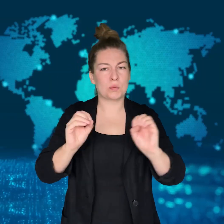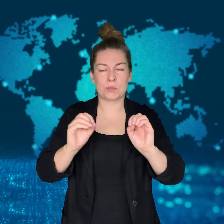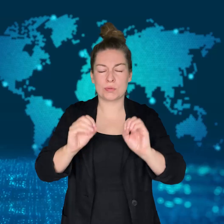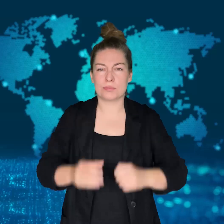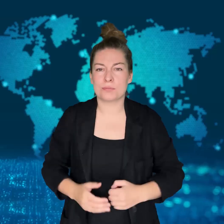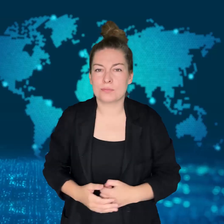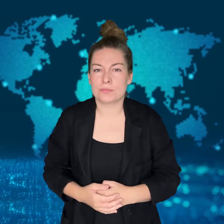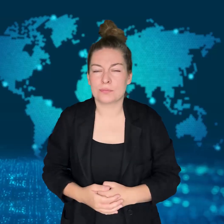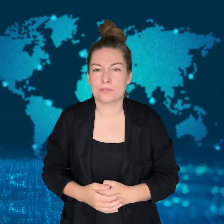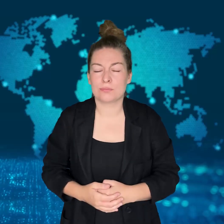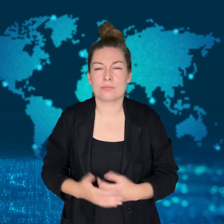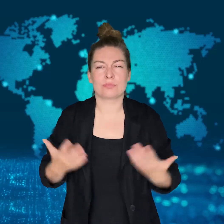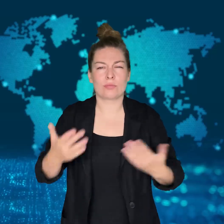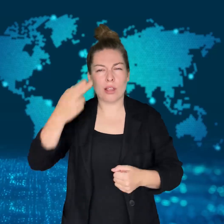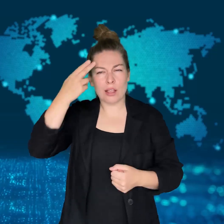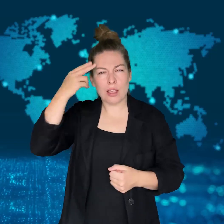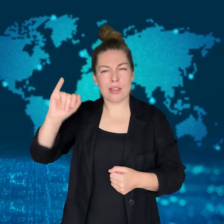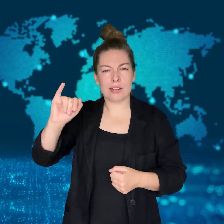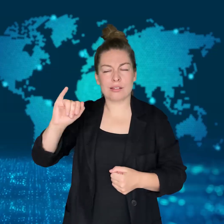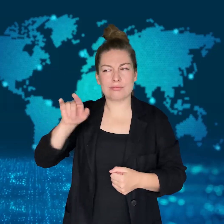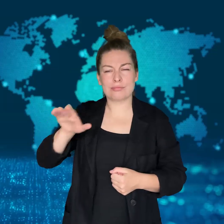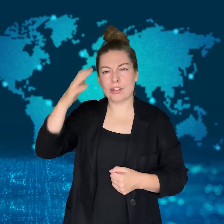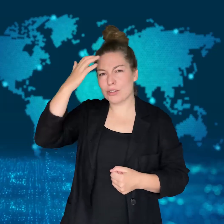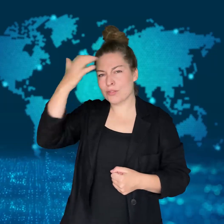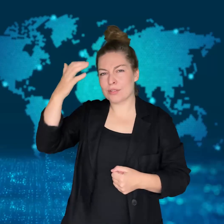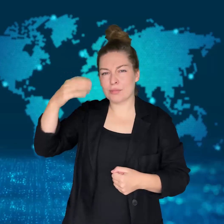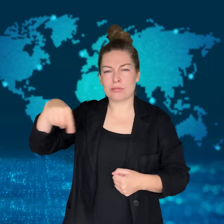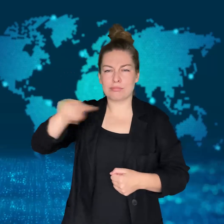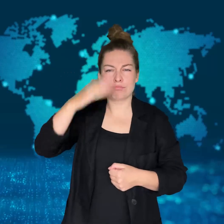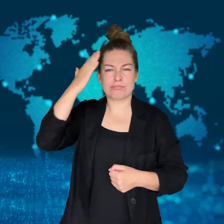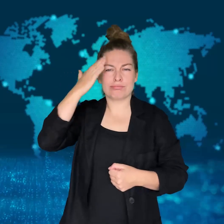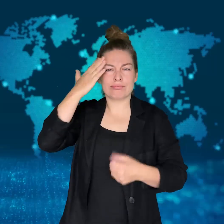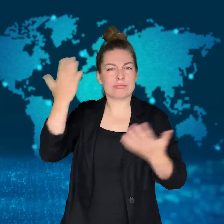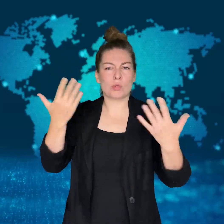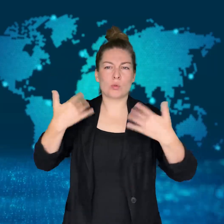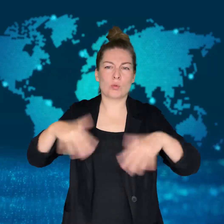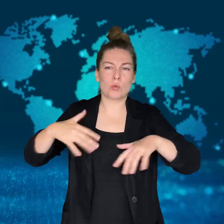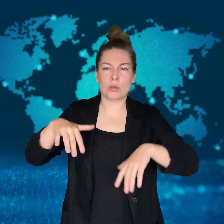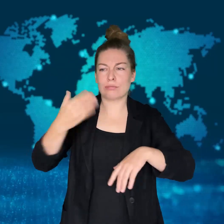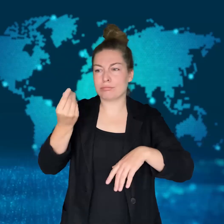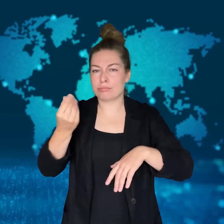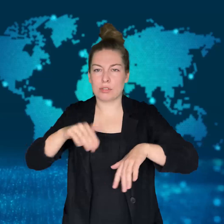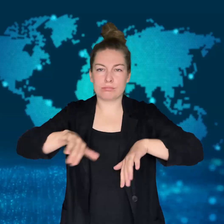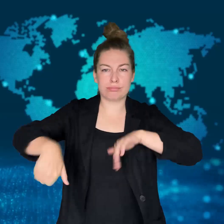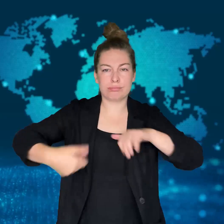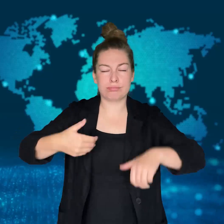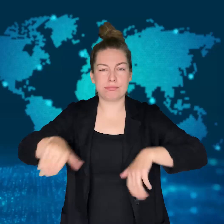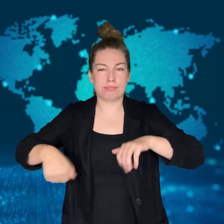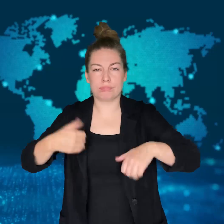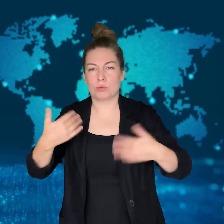The Haitian government is seen as corrupt,